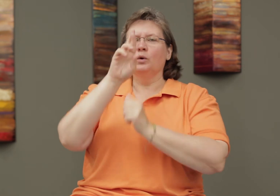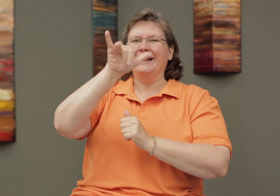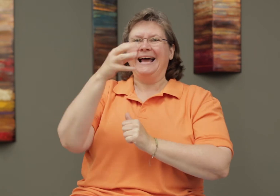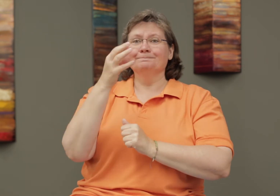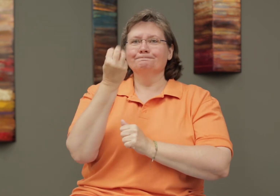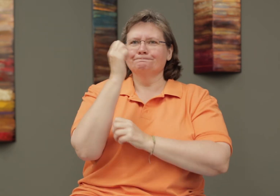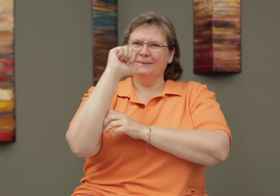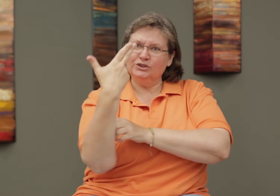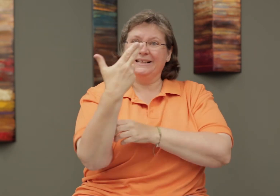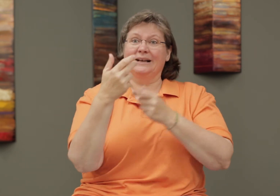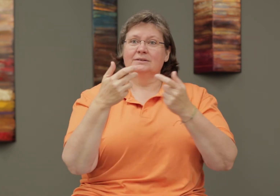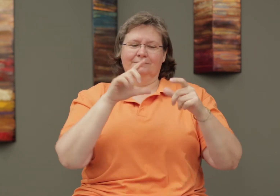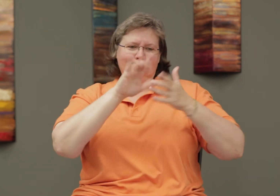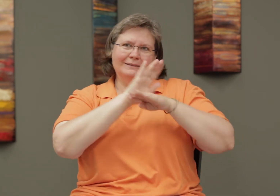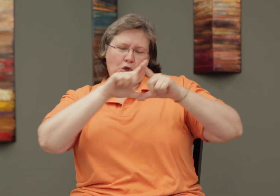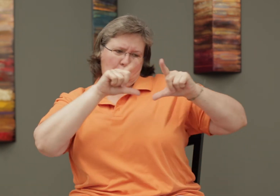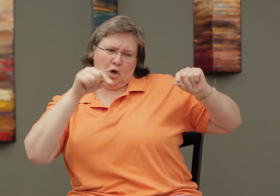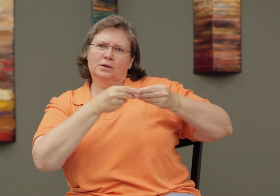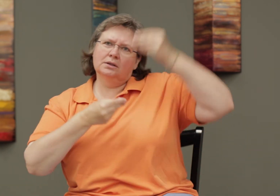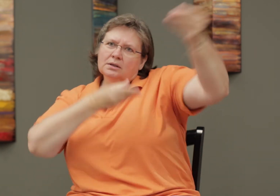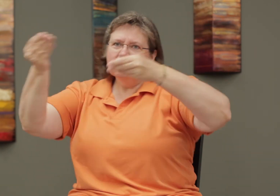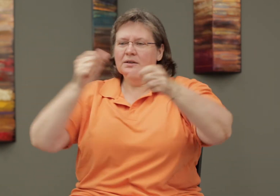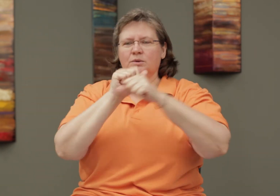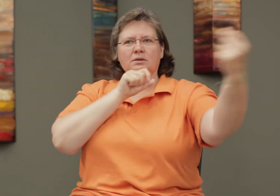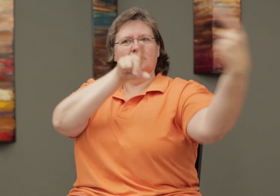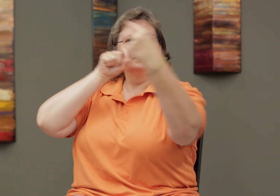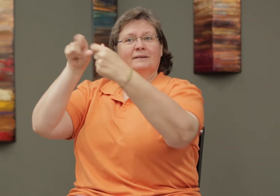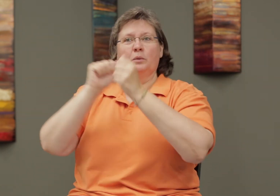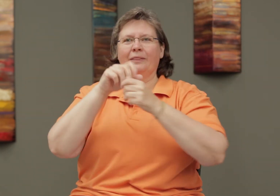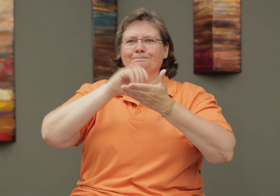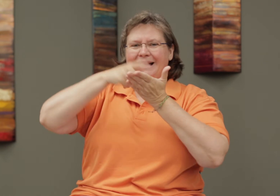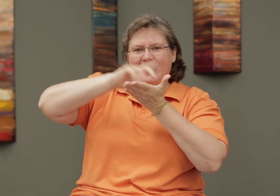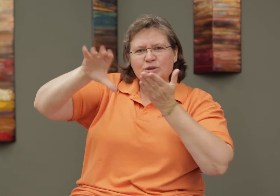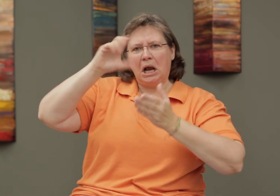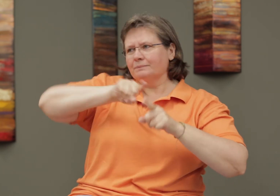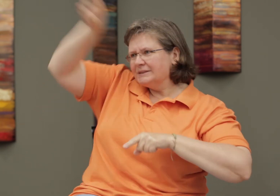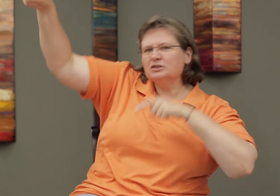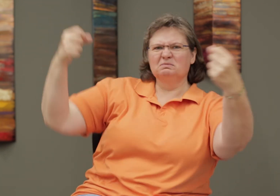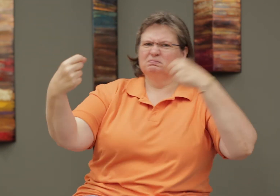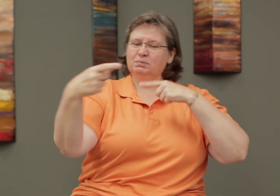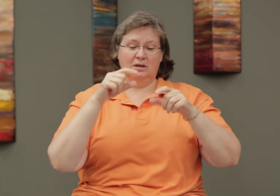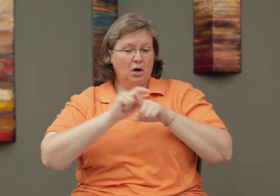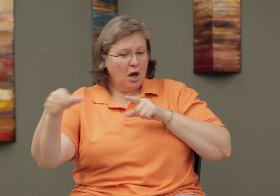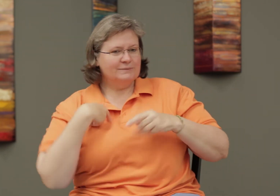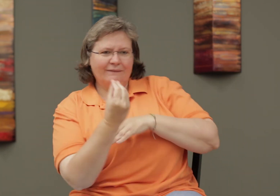Dad set up a TDD and printed the relay phone number on his business cards, so I could communicate with vendors and employees about whatever was needed.